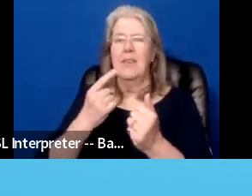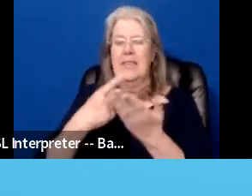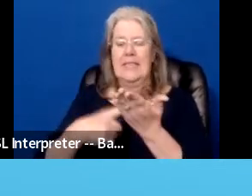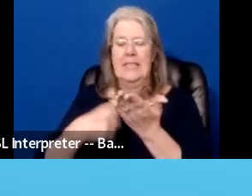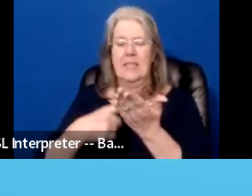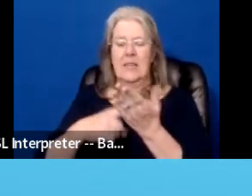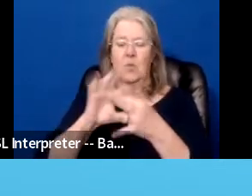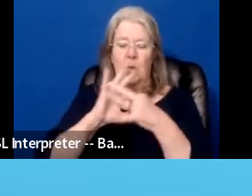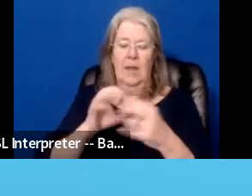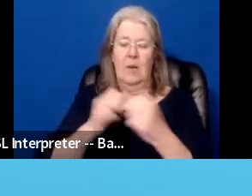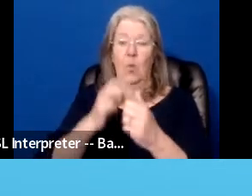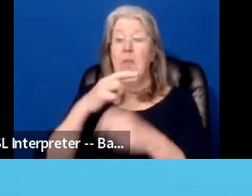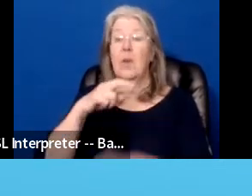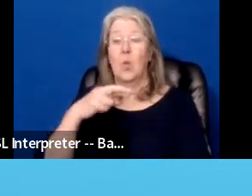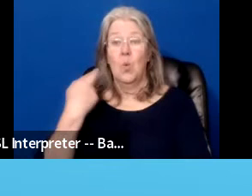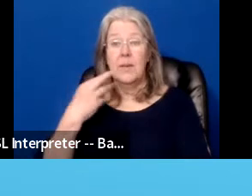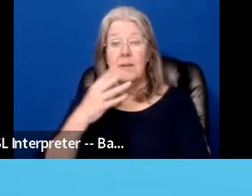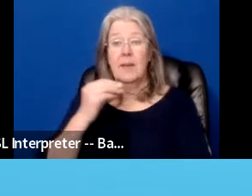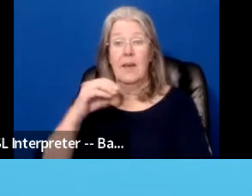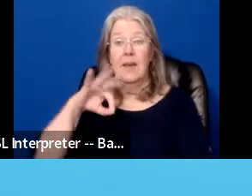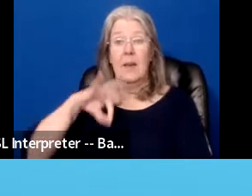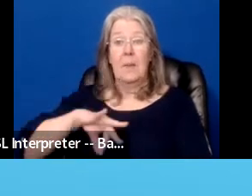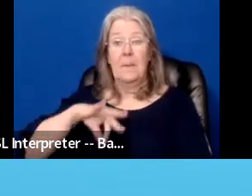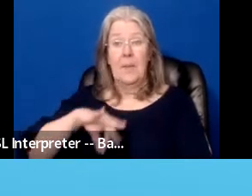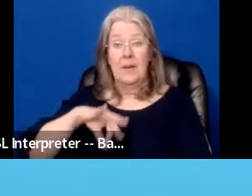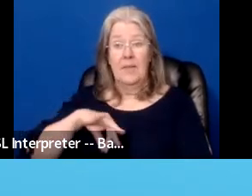if you have questions as Shannon said, if you have questions about the vaccine or the